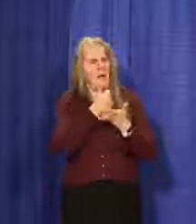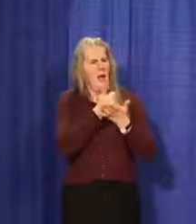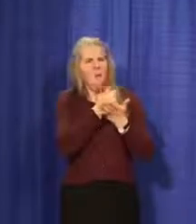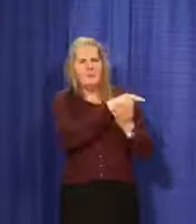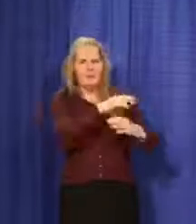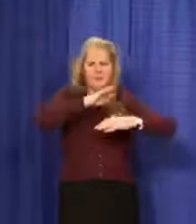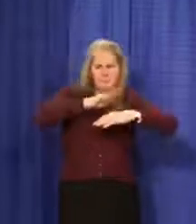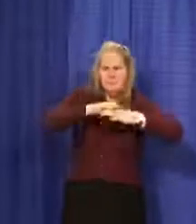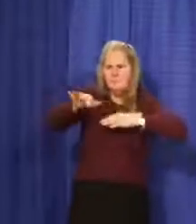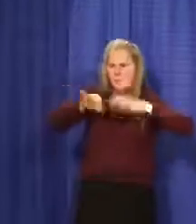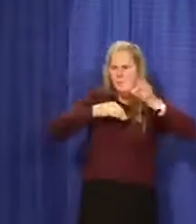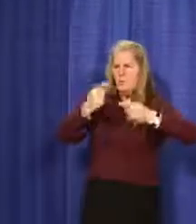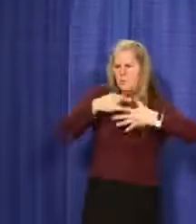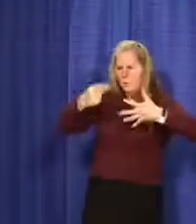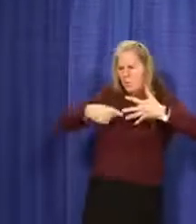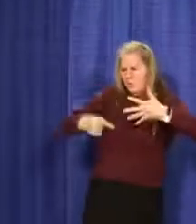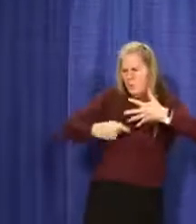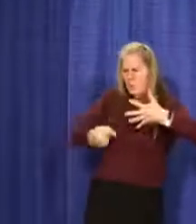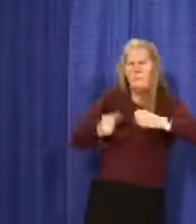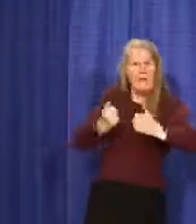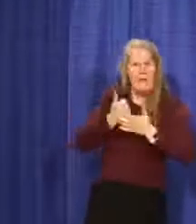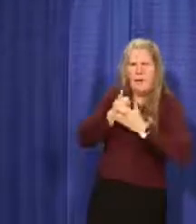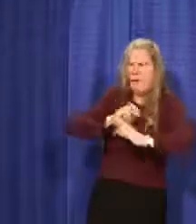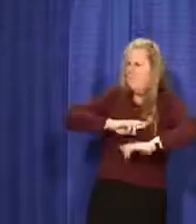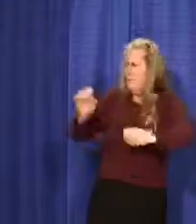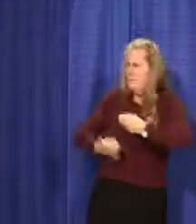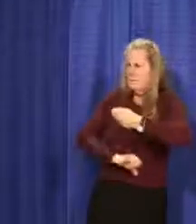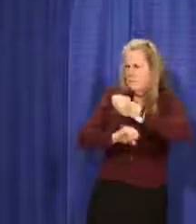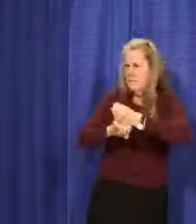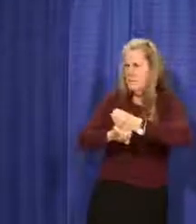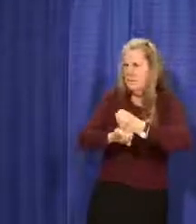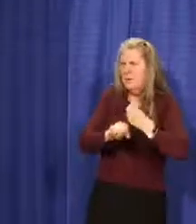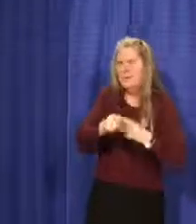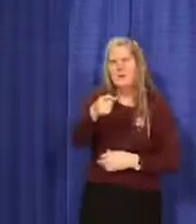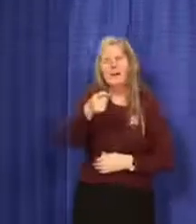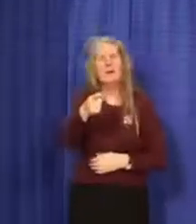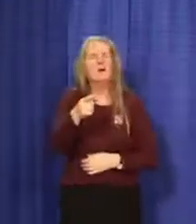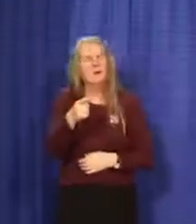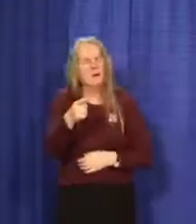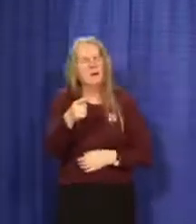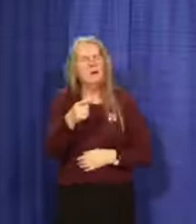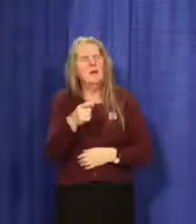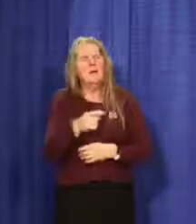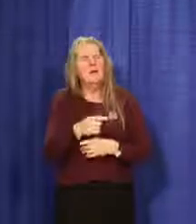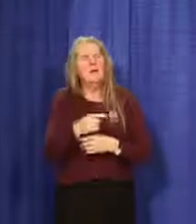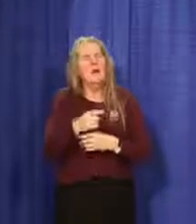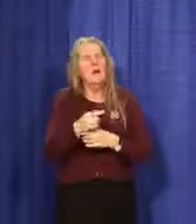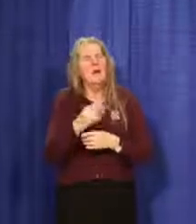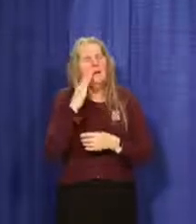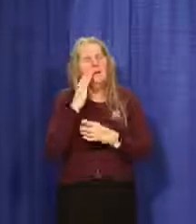best to advise and support. We all feel the importance of observing ritual and paying our